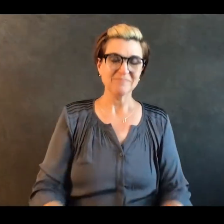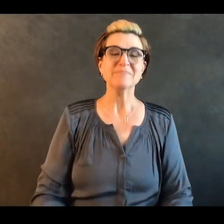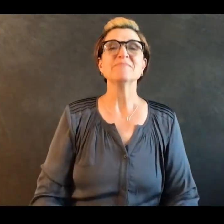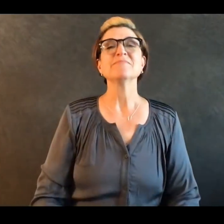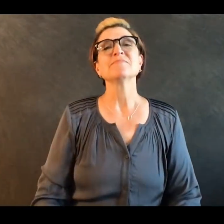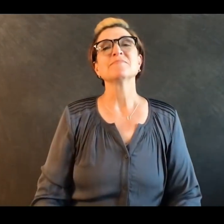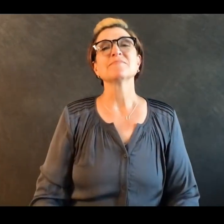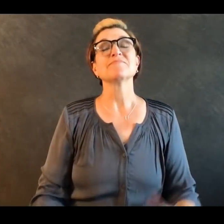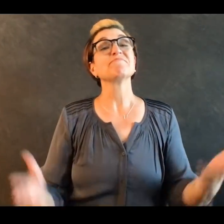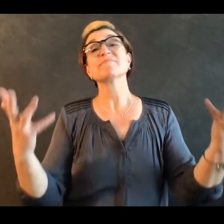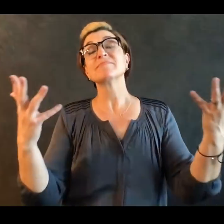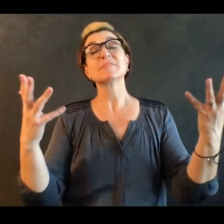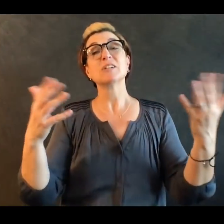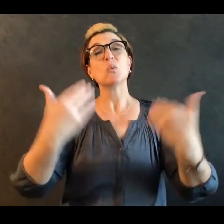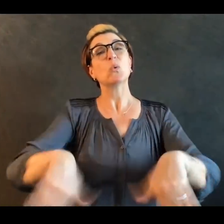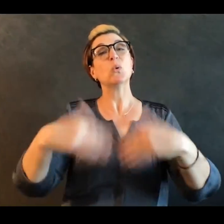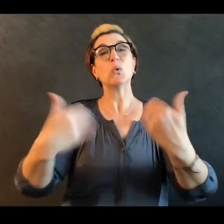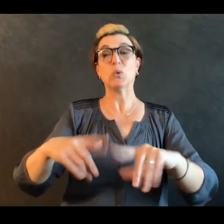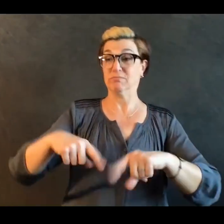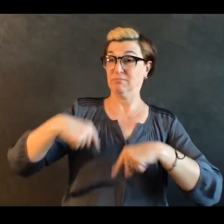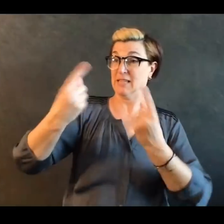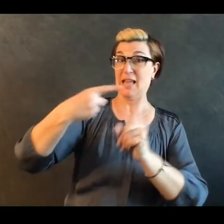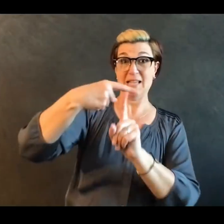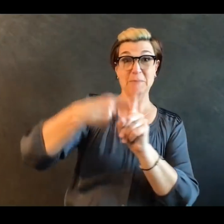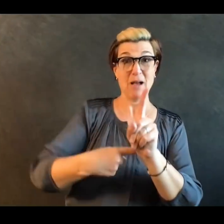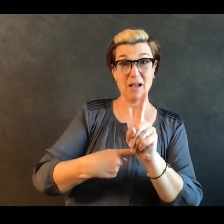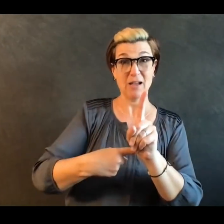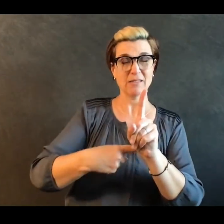of all that we've accomplished over the last month since you first issued the